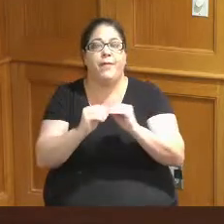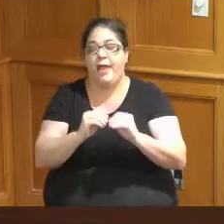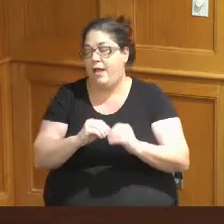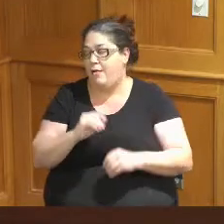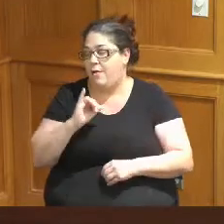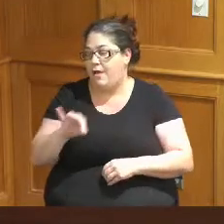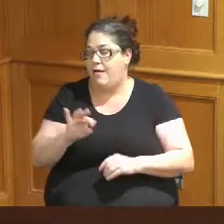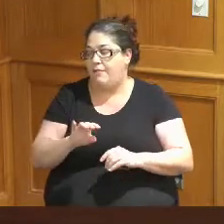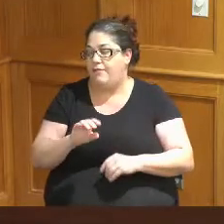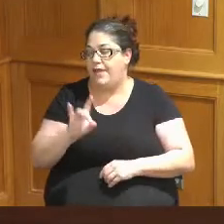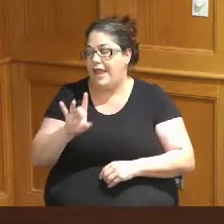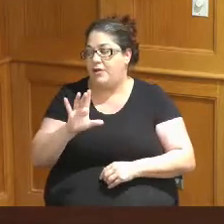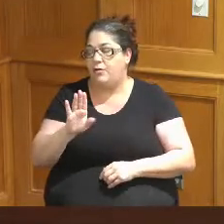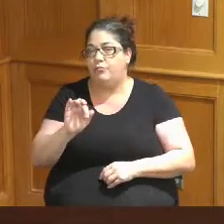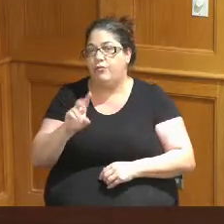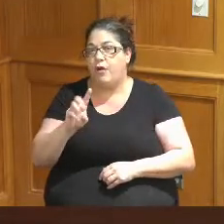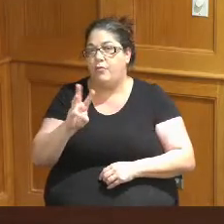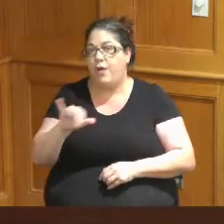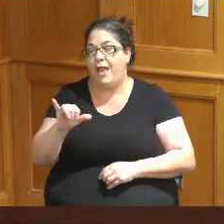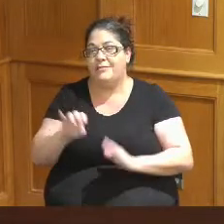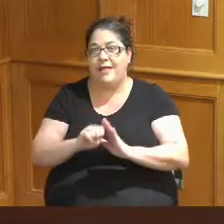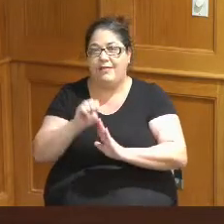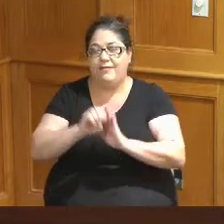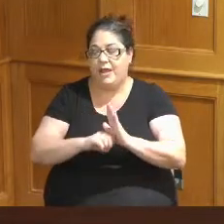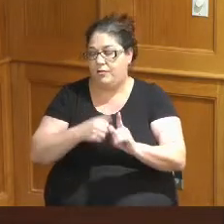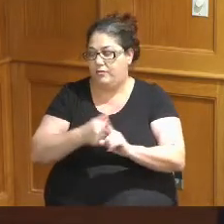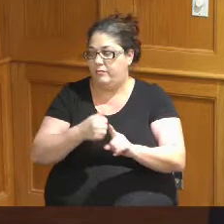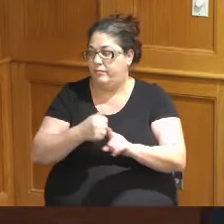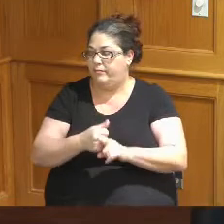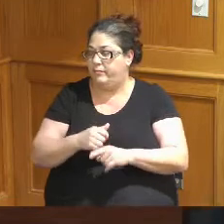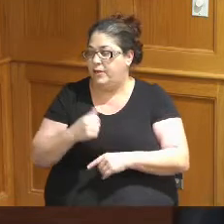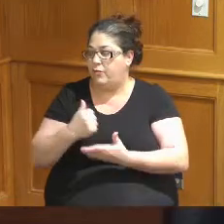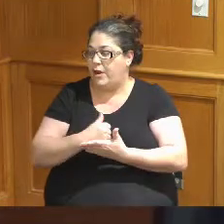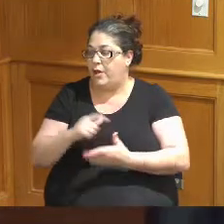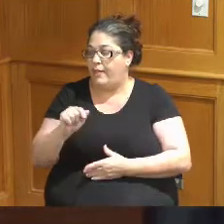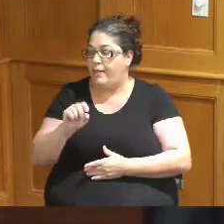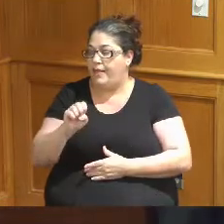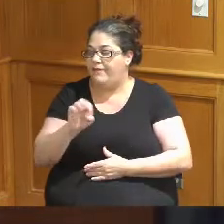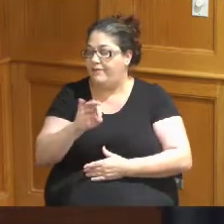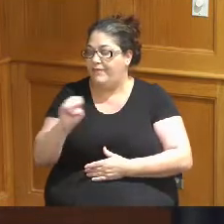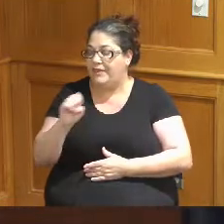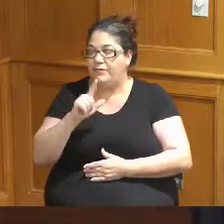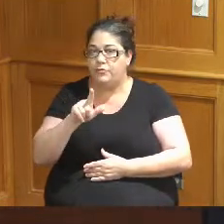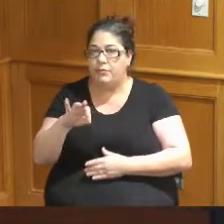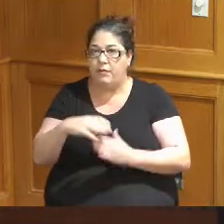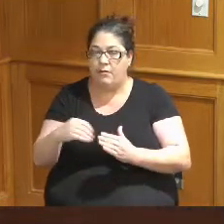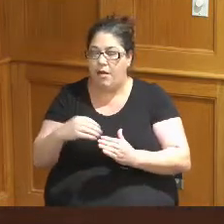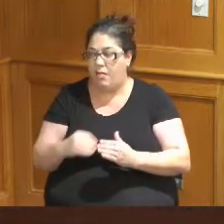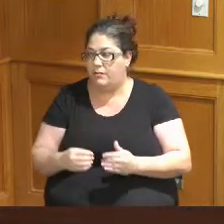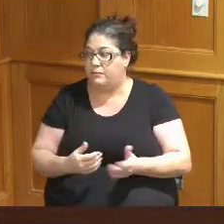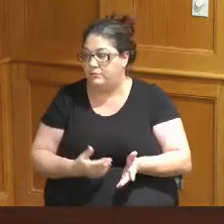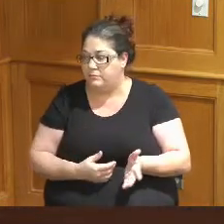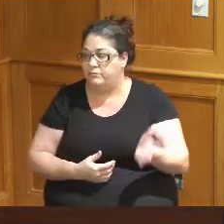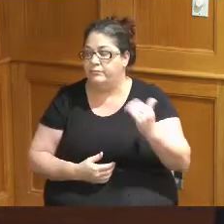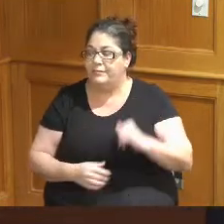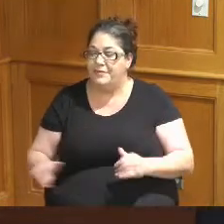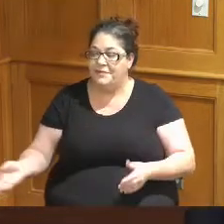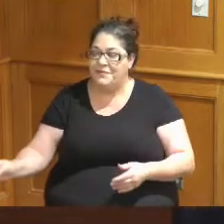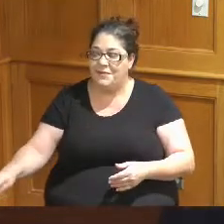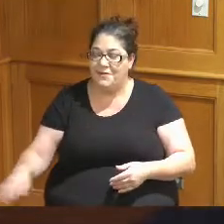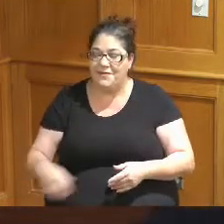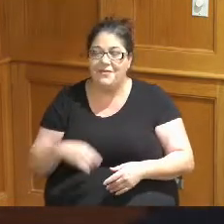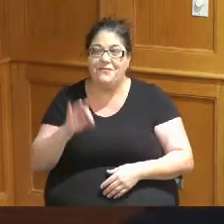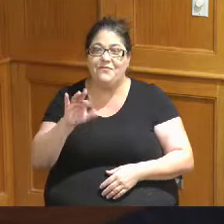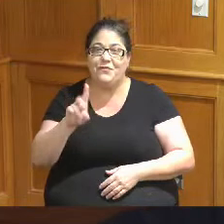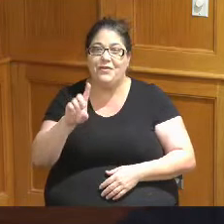we have a credit card late fee of 29 we have a Ford Edge being purchased by the Sheriff's